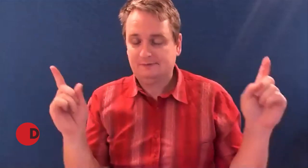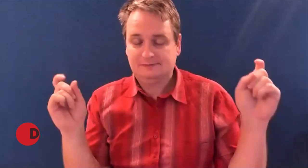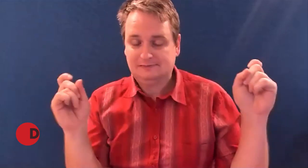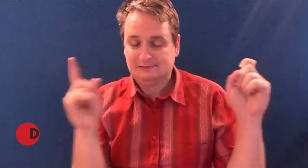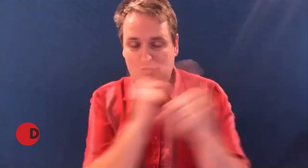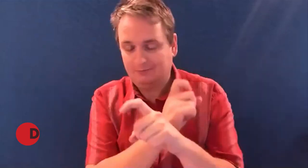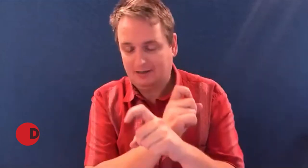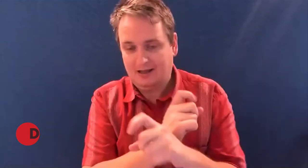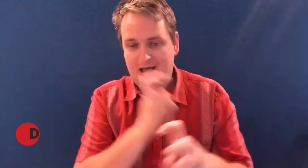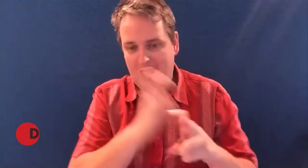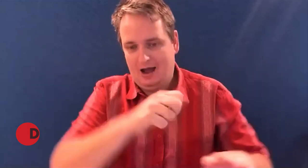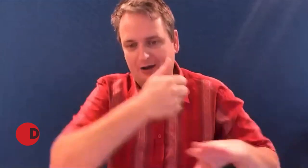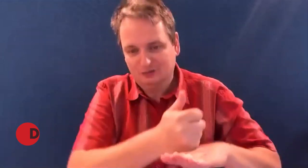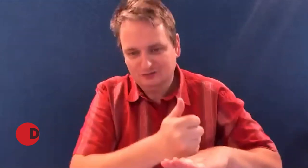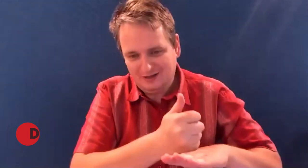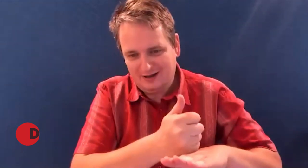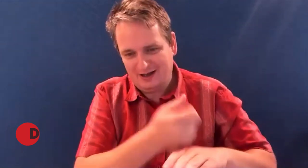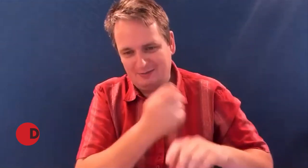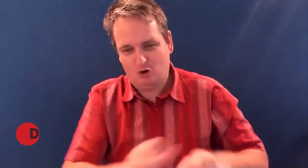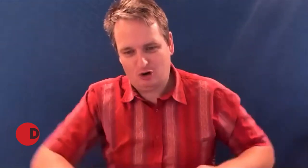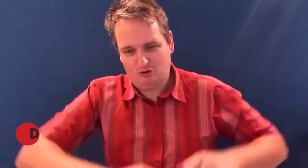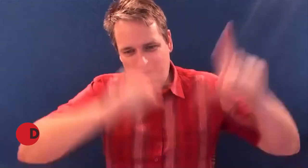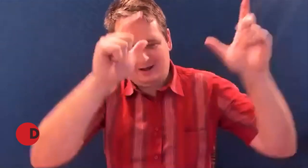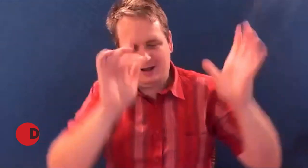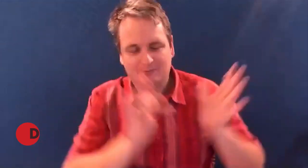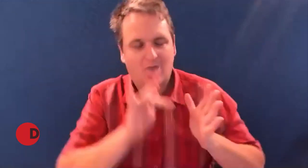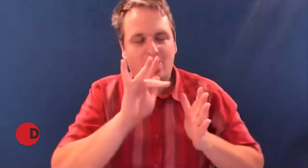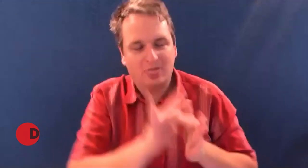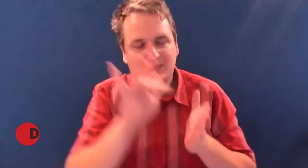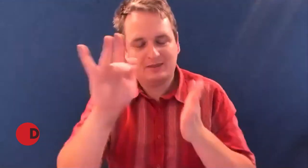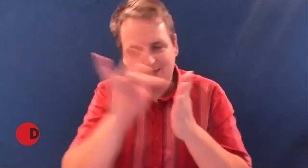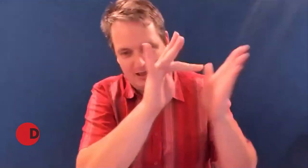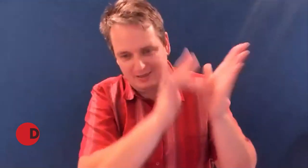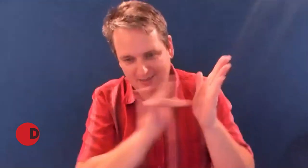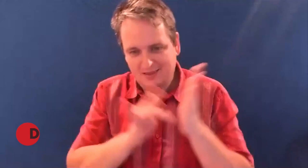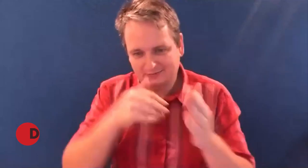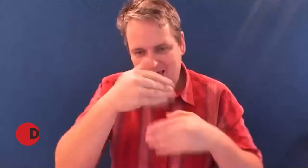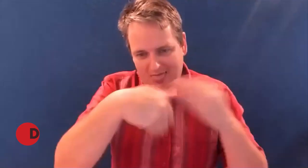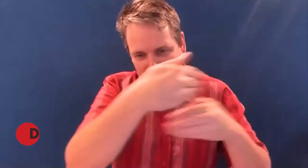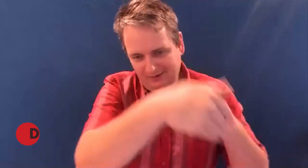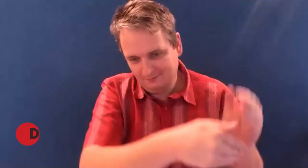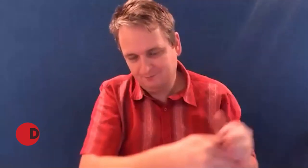which we found complicated and hard to set up, hard to bring up,